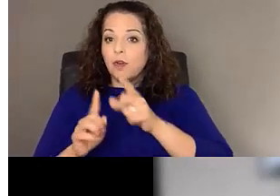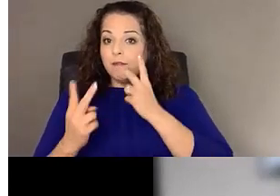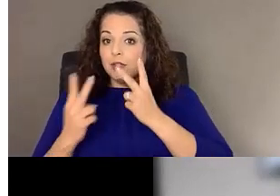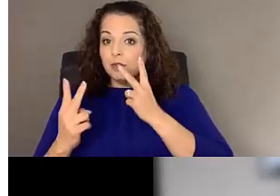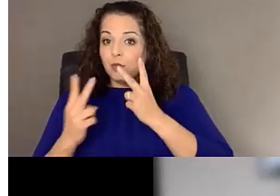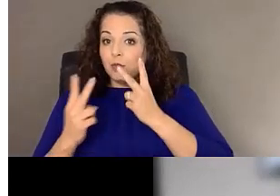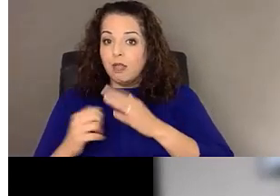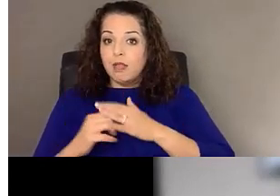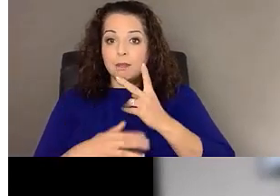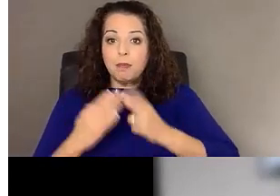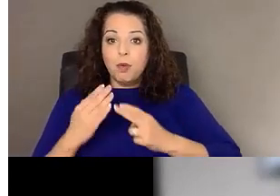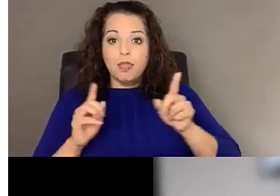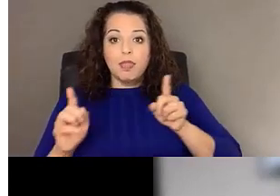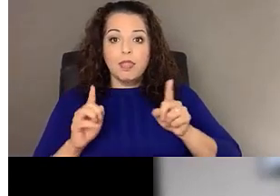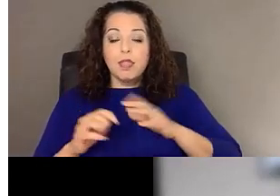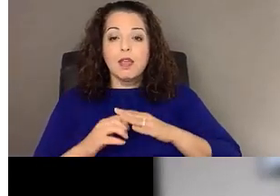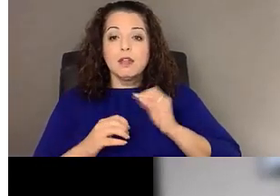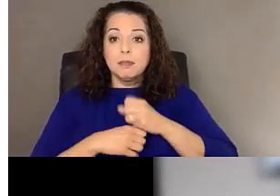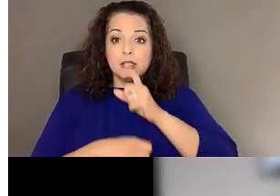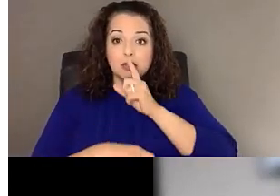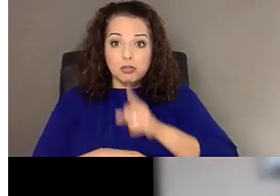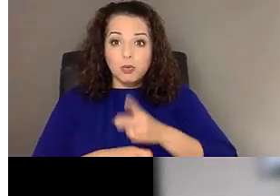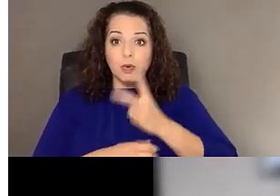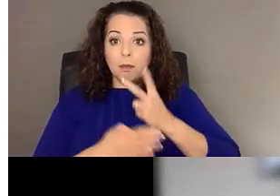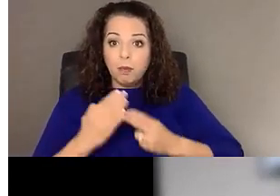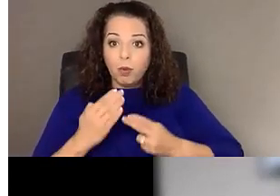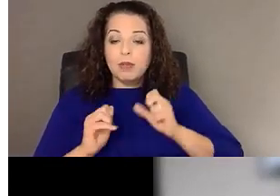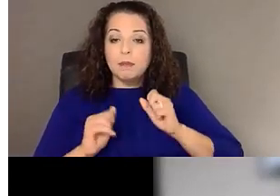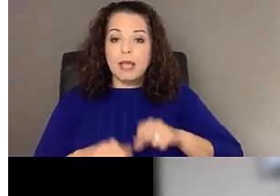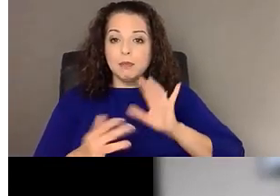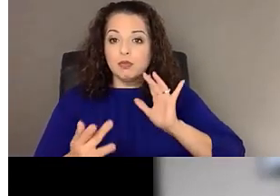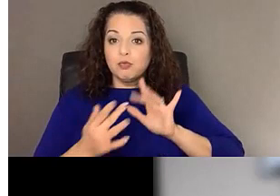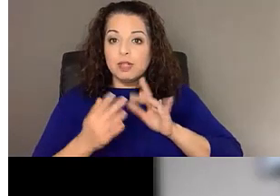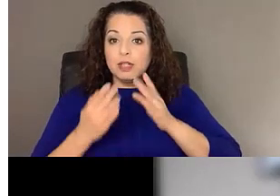visualization is able to reach a broader range of audience groups.